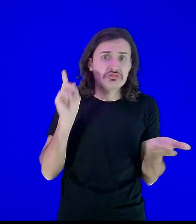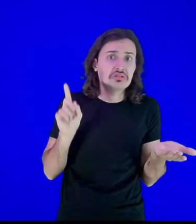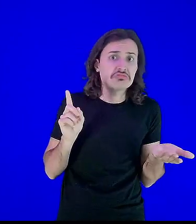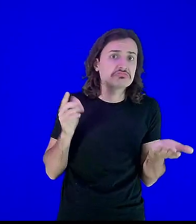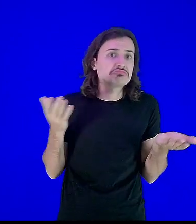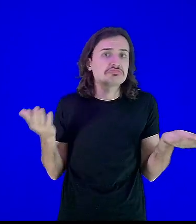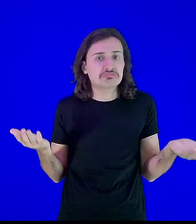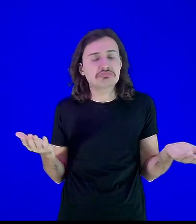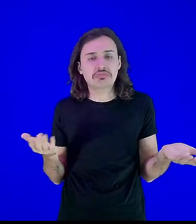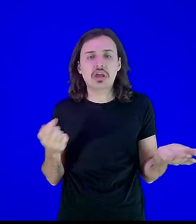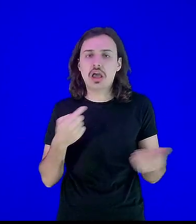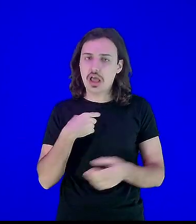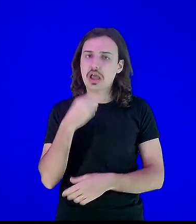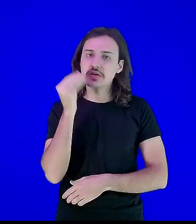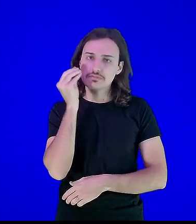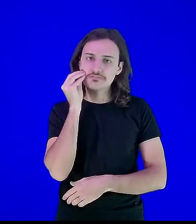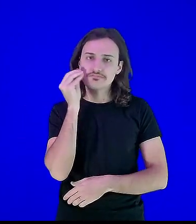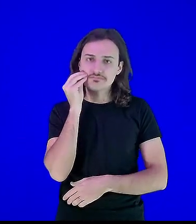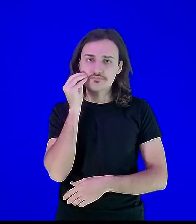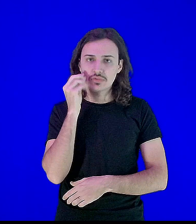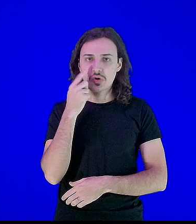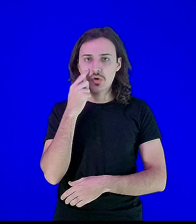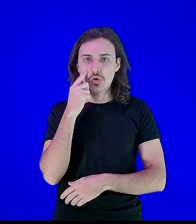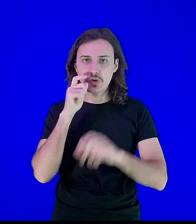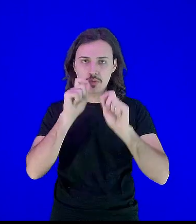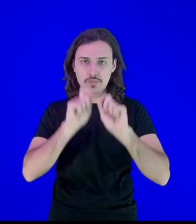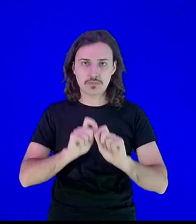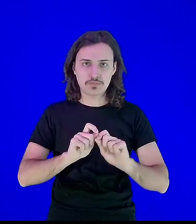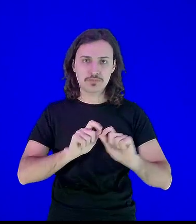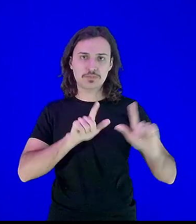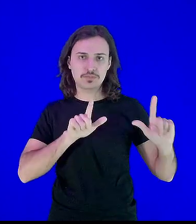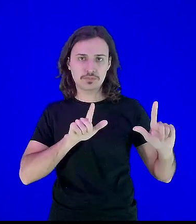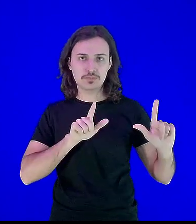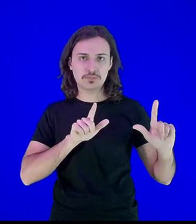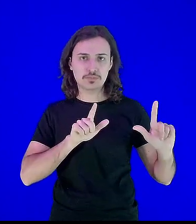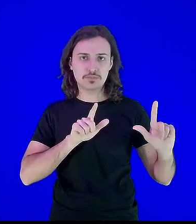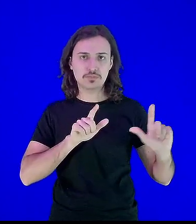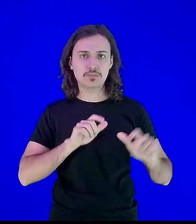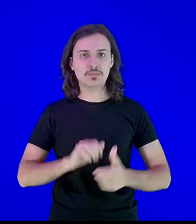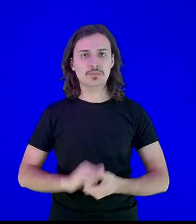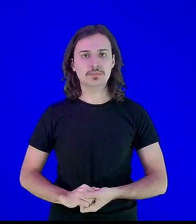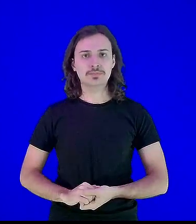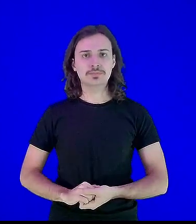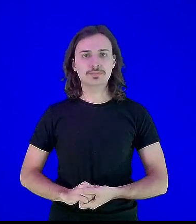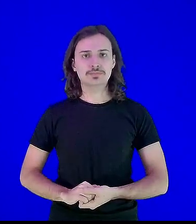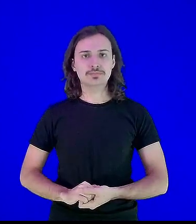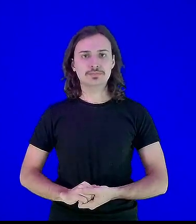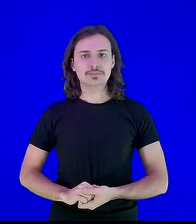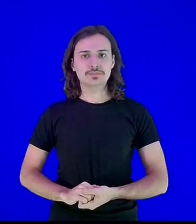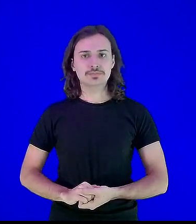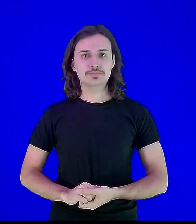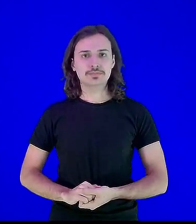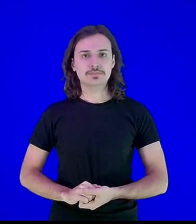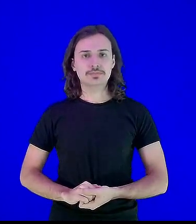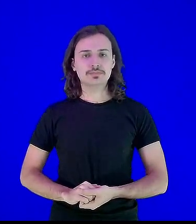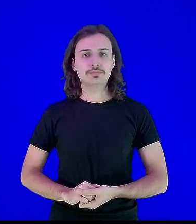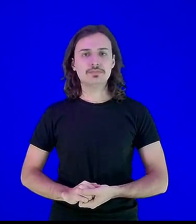let me share my screen again